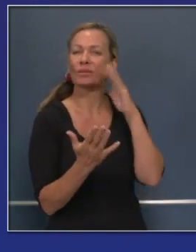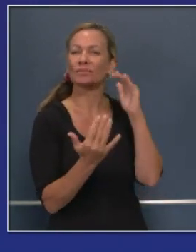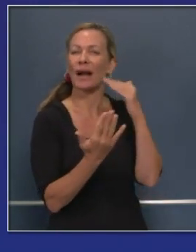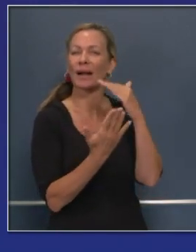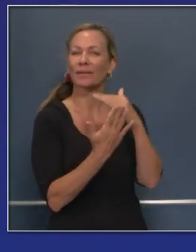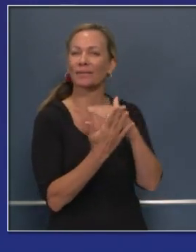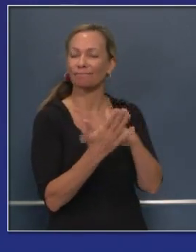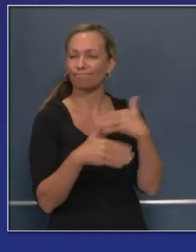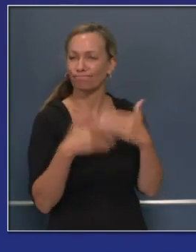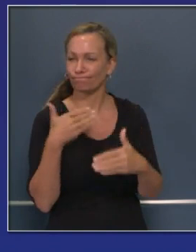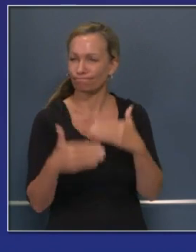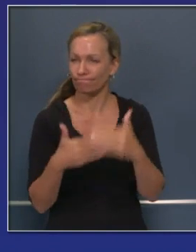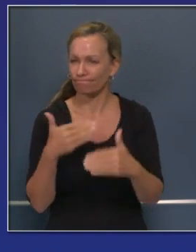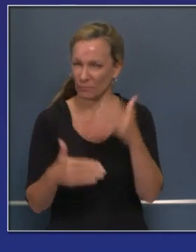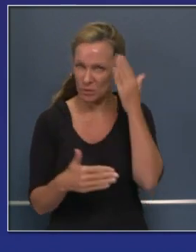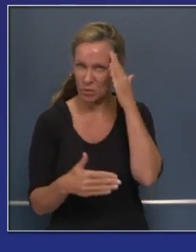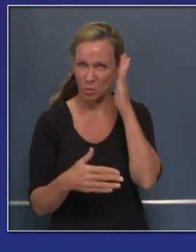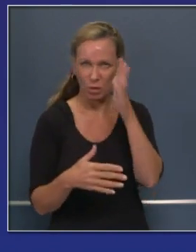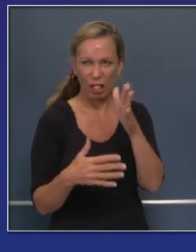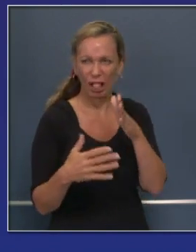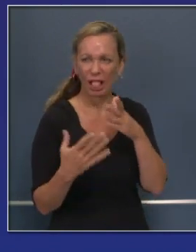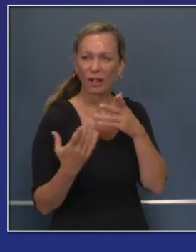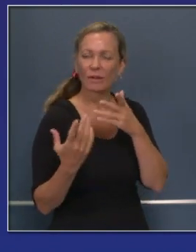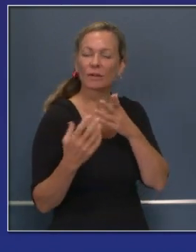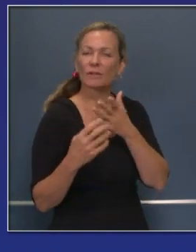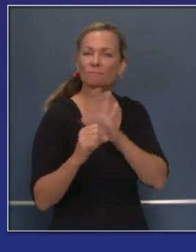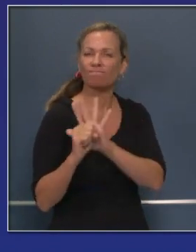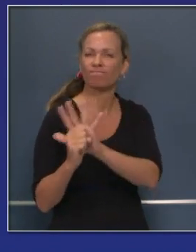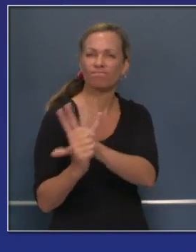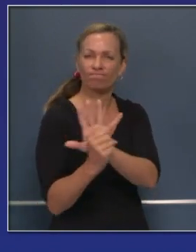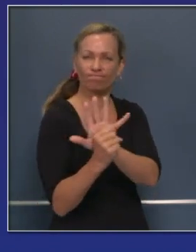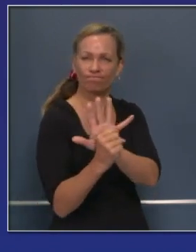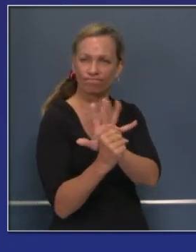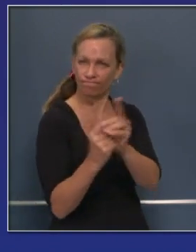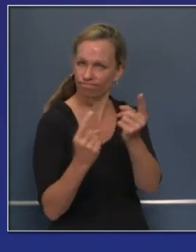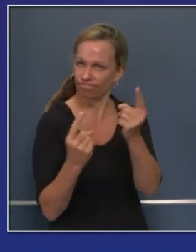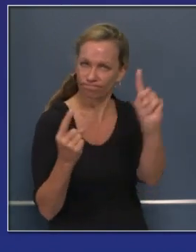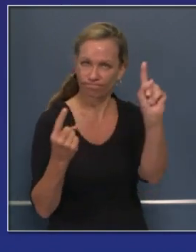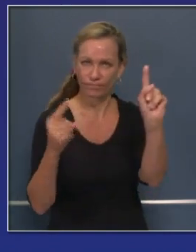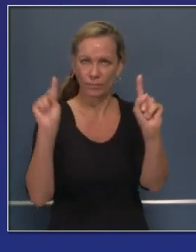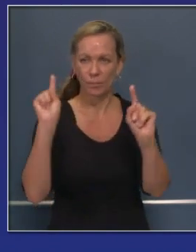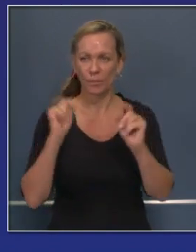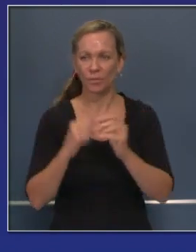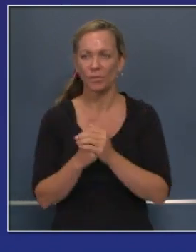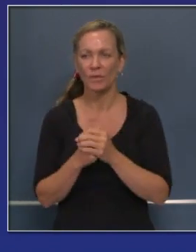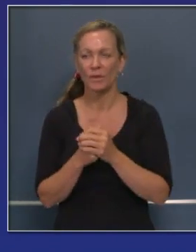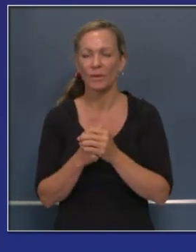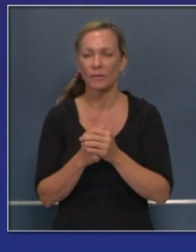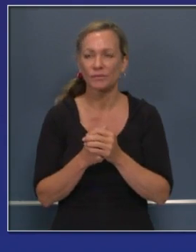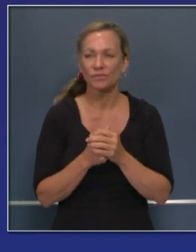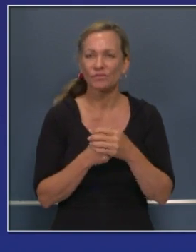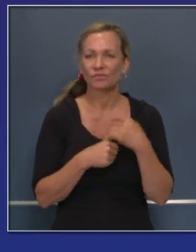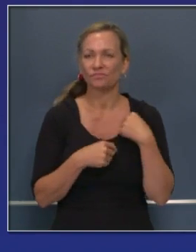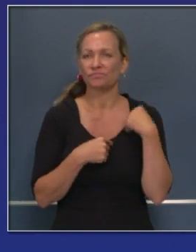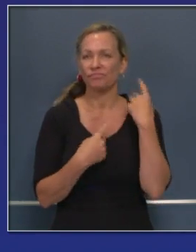WE HAVE PREPARED PROTOCOLS AND PROCEDURES IN ANTICIPATION OF MEETING THIS MOMENT.